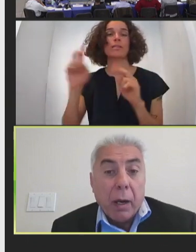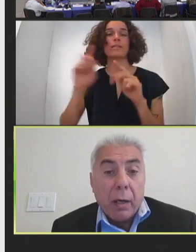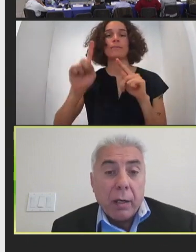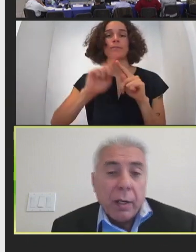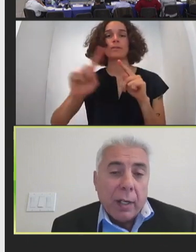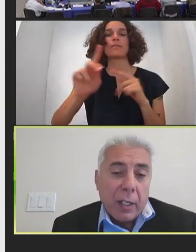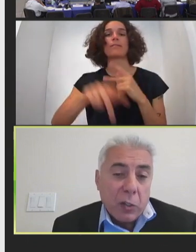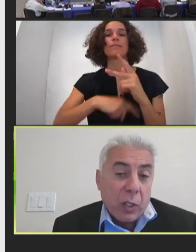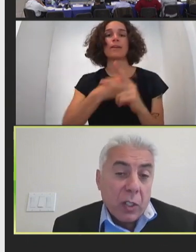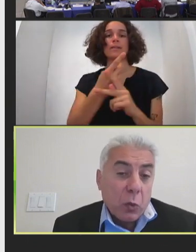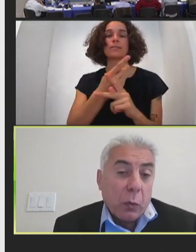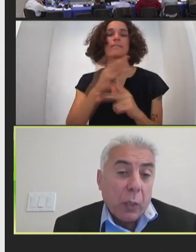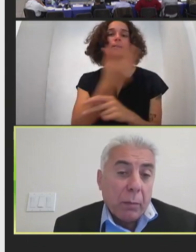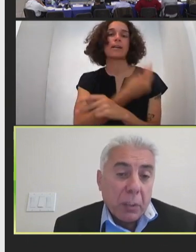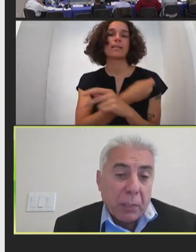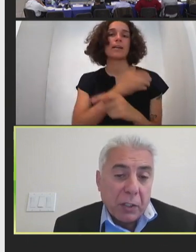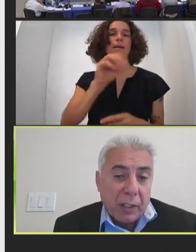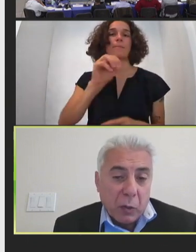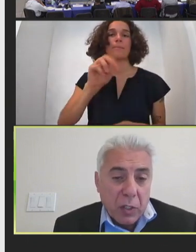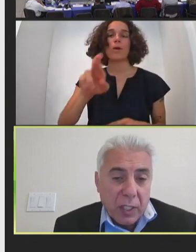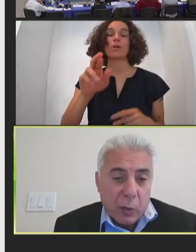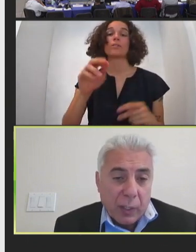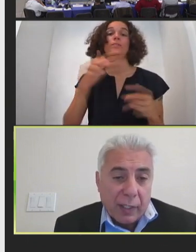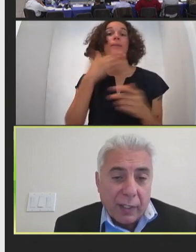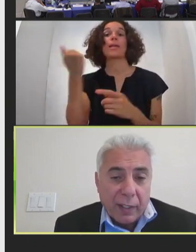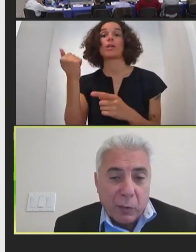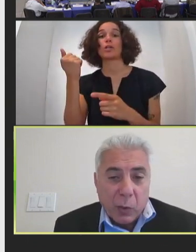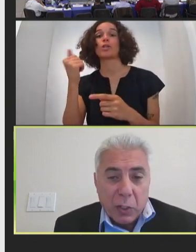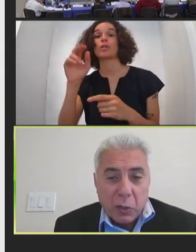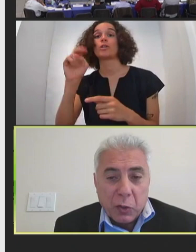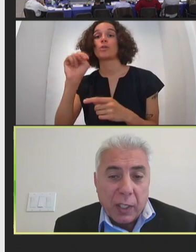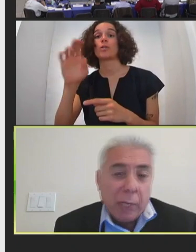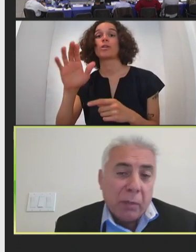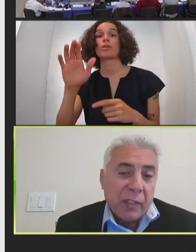MMR, Arizona is doing way, much better than North Carolina and Washington and above the